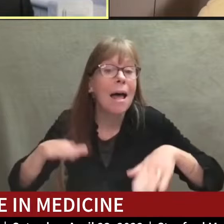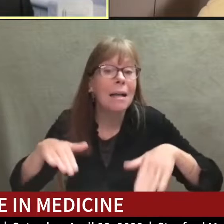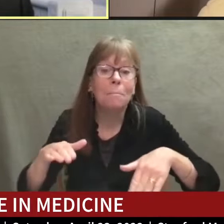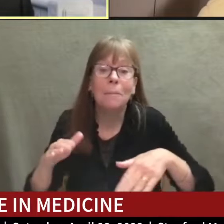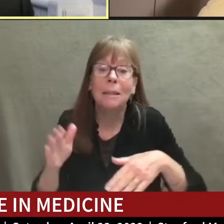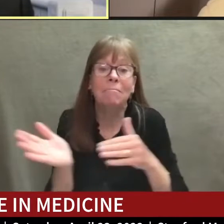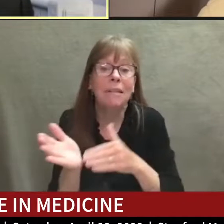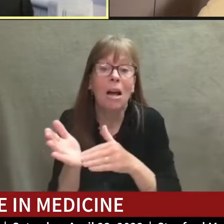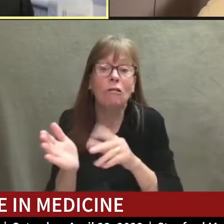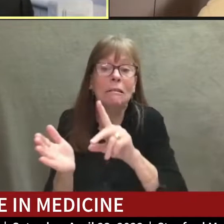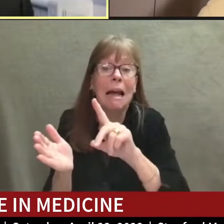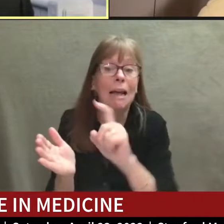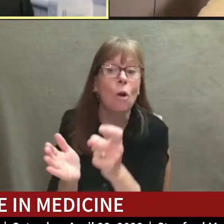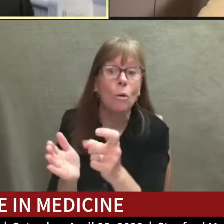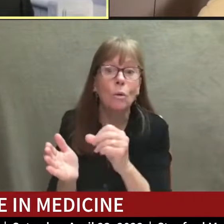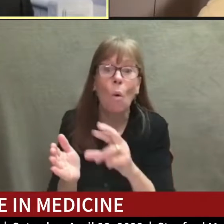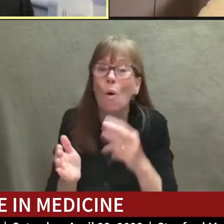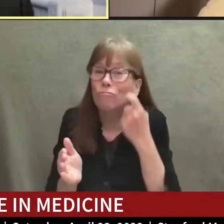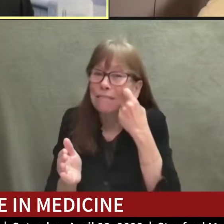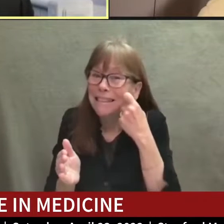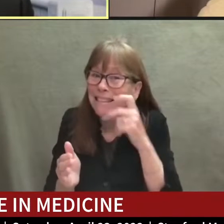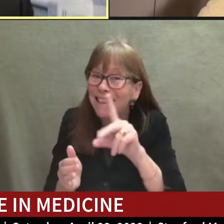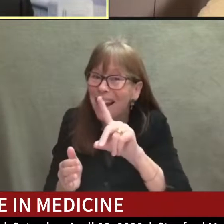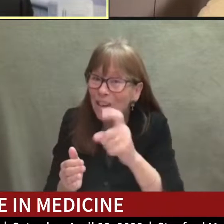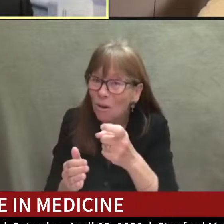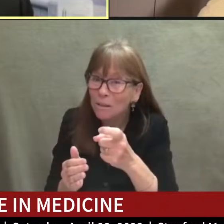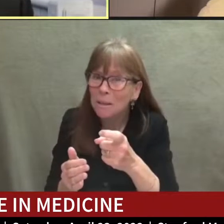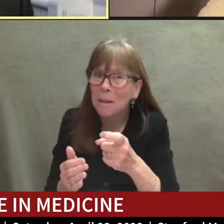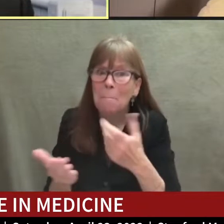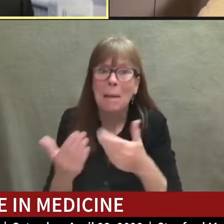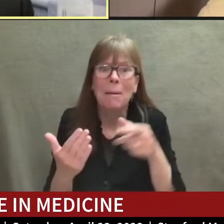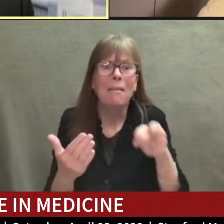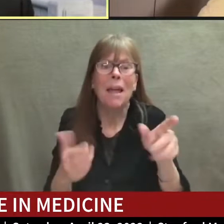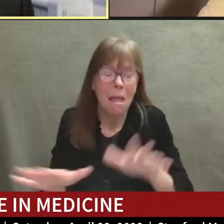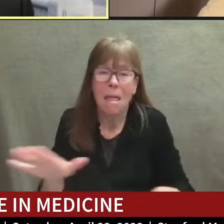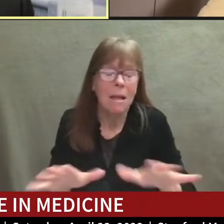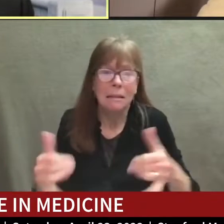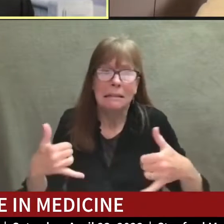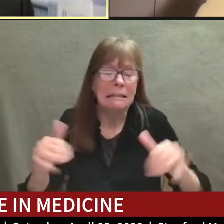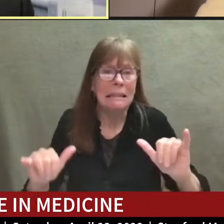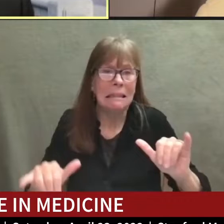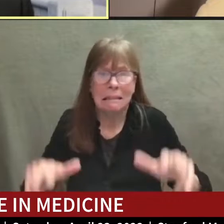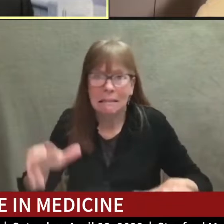that the students may not even understand themselves. Those people, especially, are